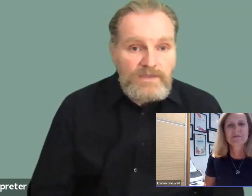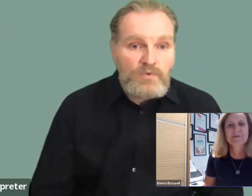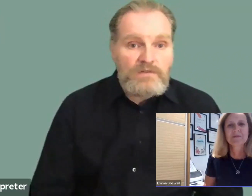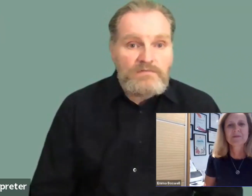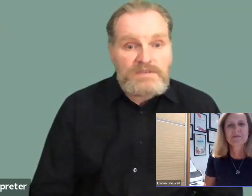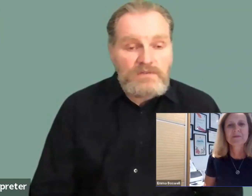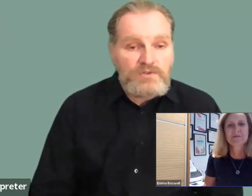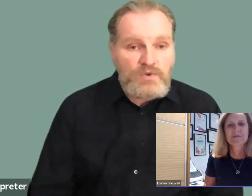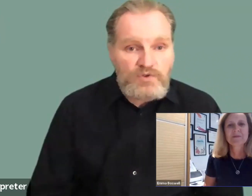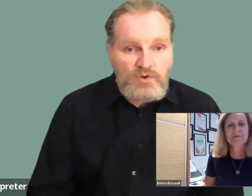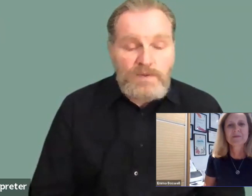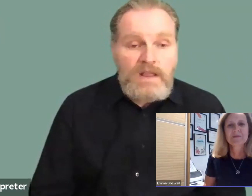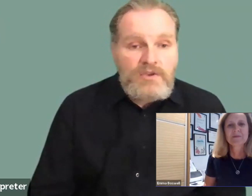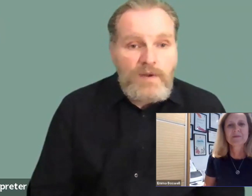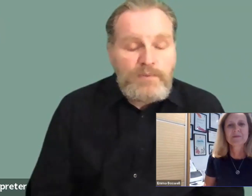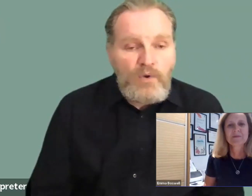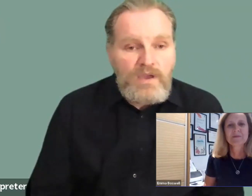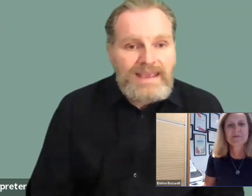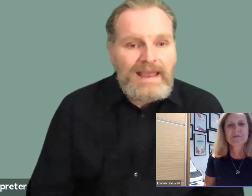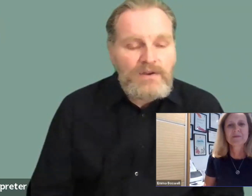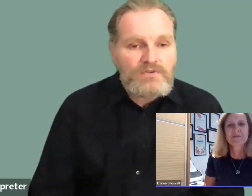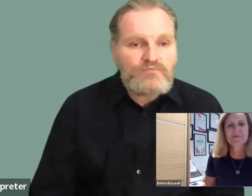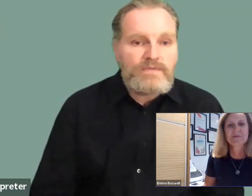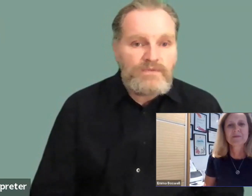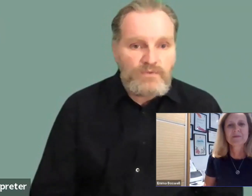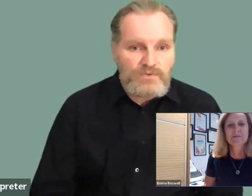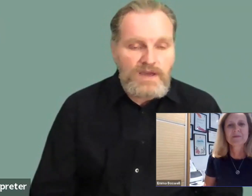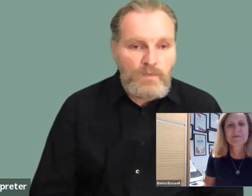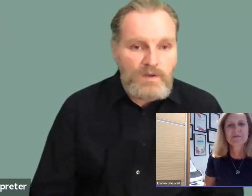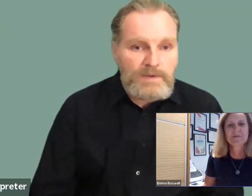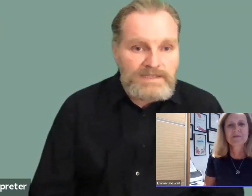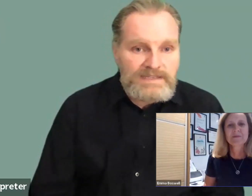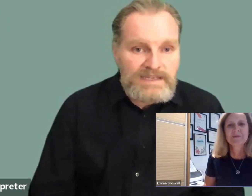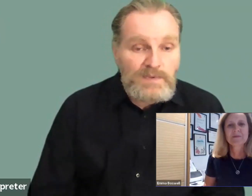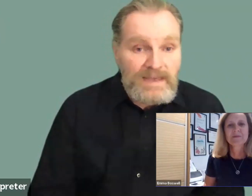that you can still do your job. Your employer cannot refuse to have a workplace assessment;